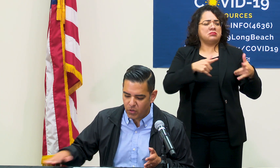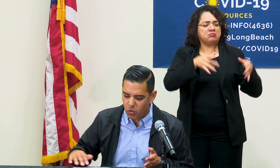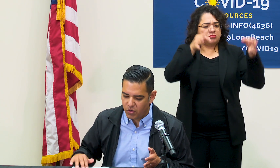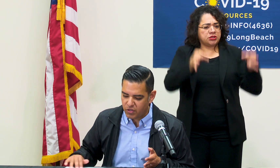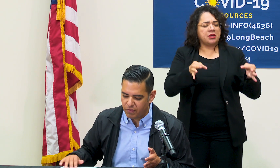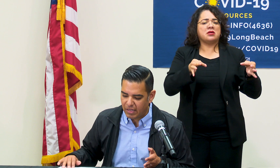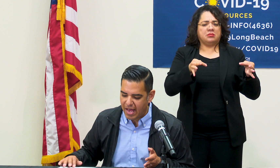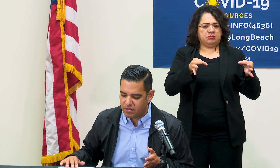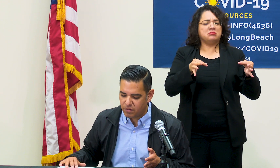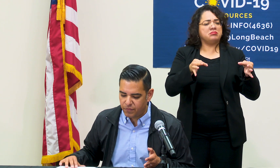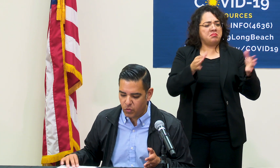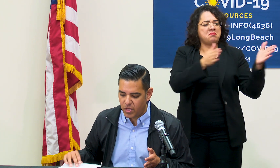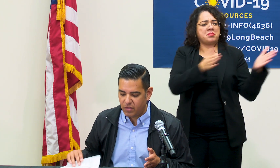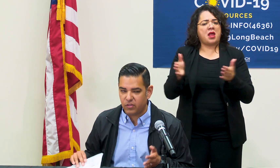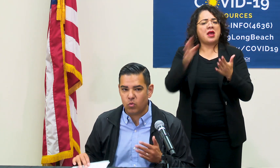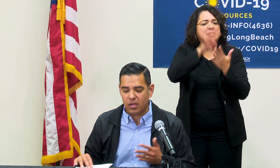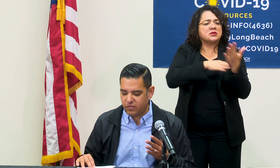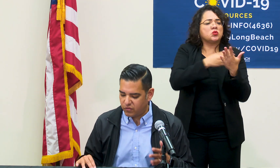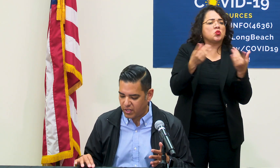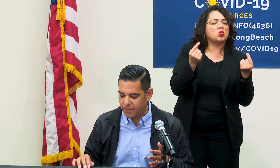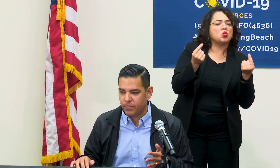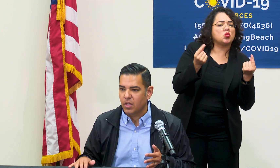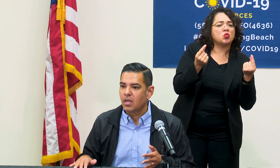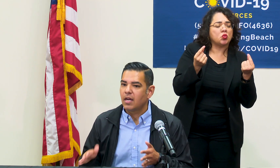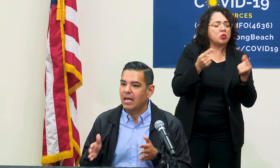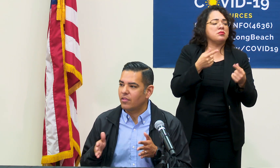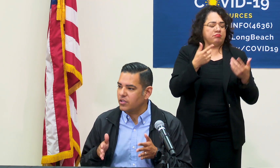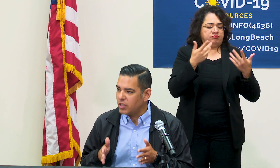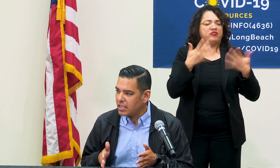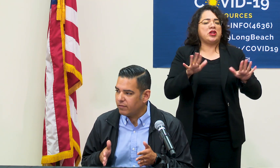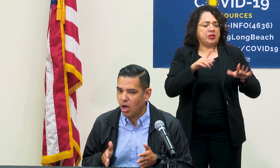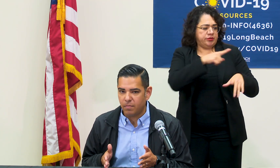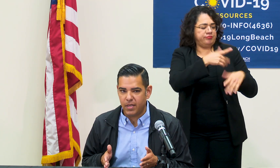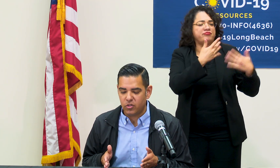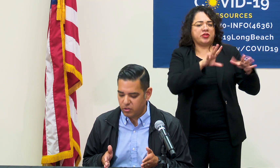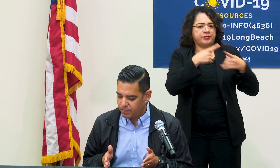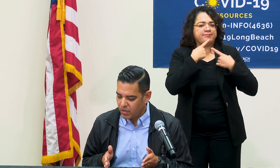the course of the last few weeks as well as the City. The City of Long Beach